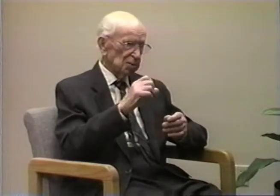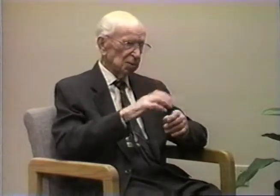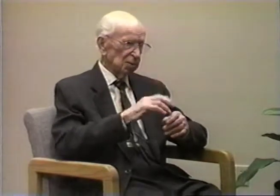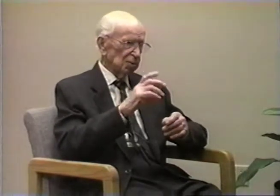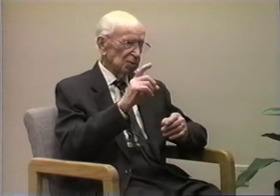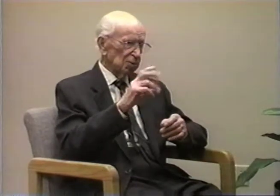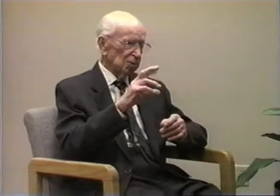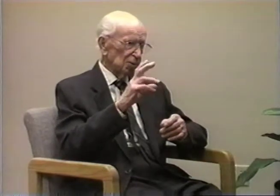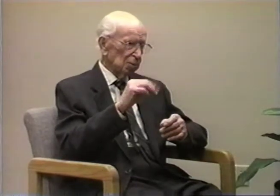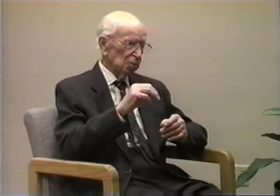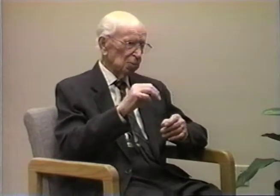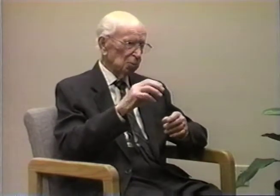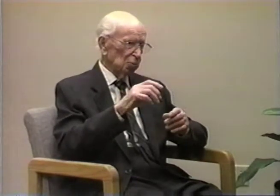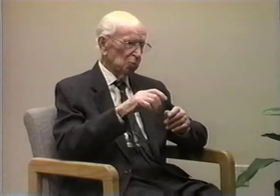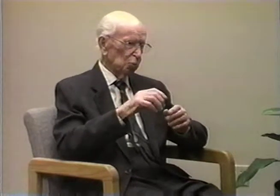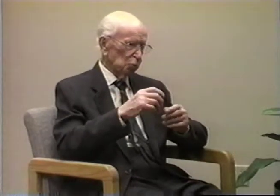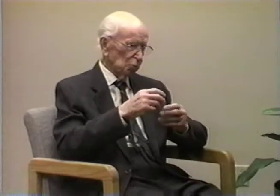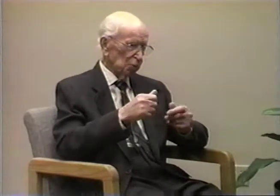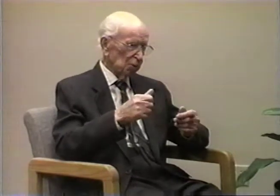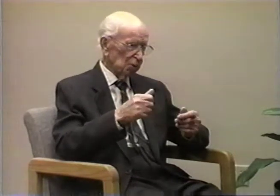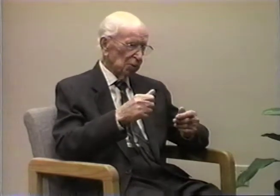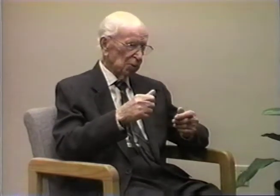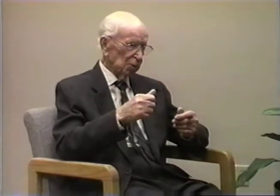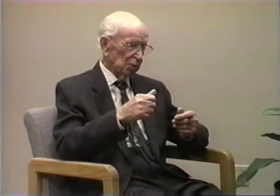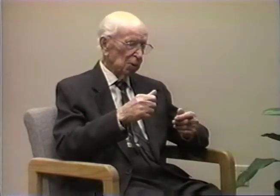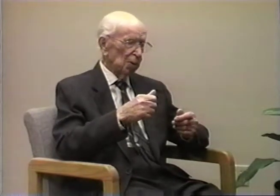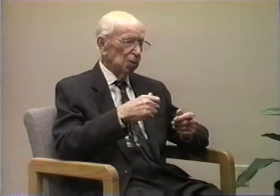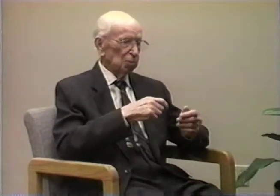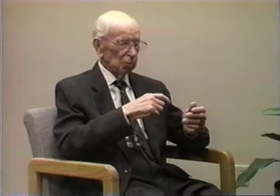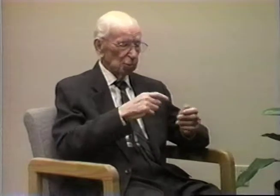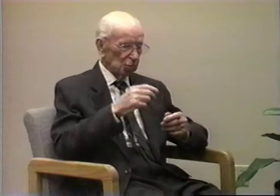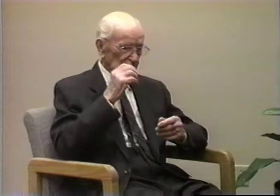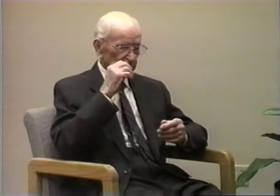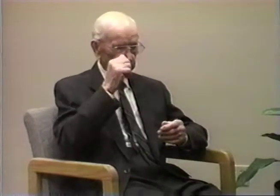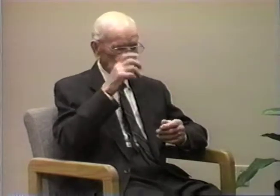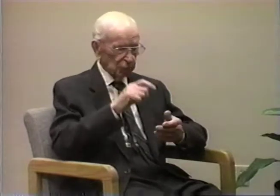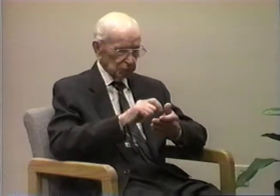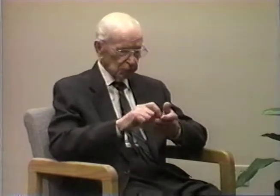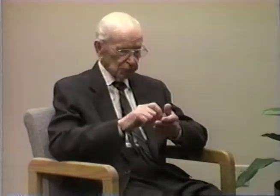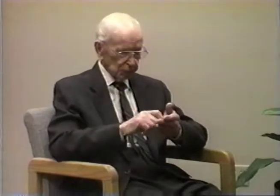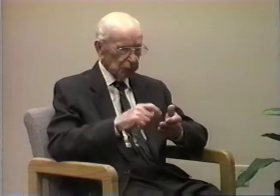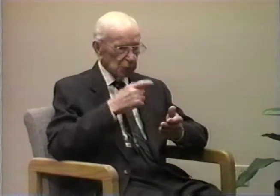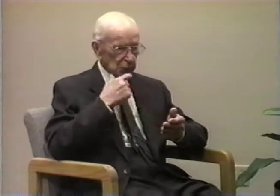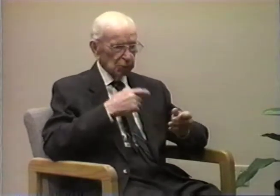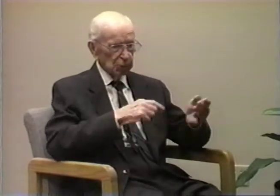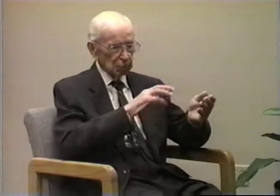that I might someday be able to hear vibrations placed against my eardrum.